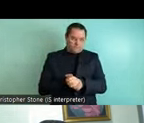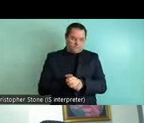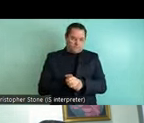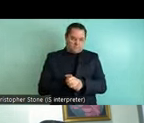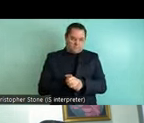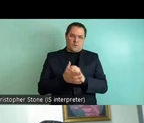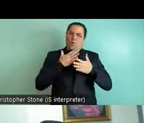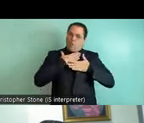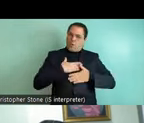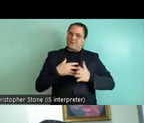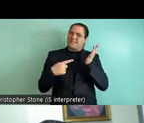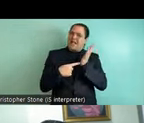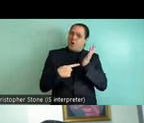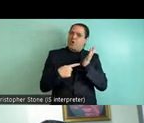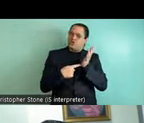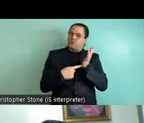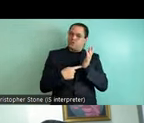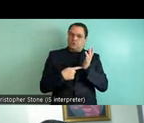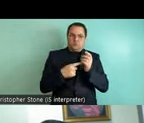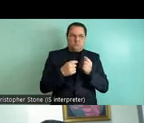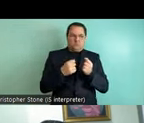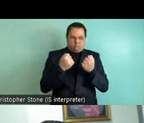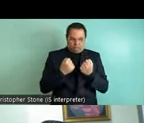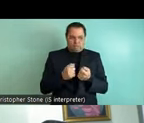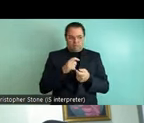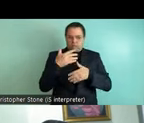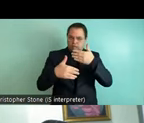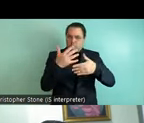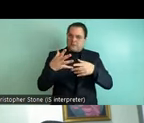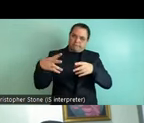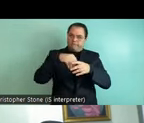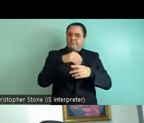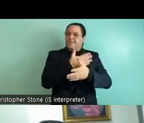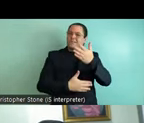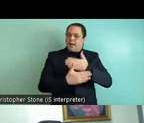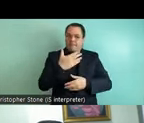11:58:04 technology to drive disability inclusion and engagement, advocacy for disability inclusion